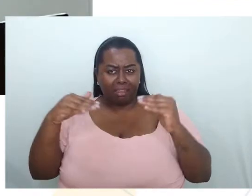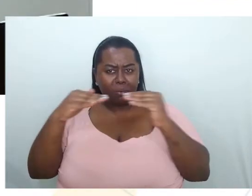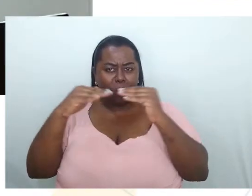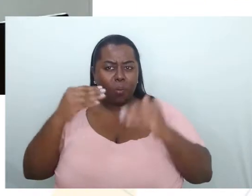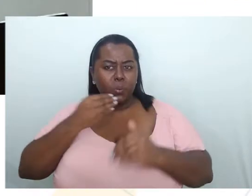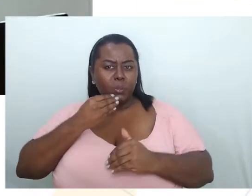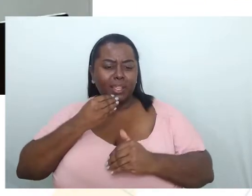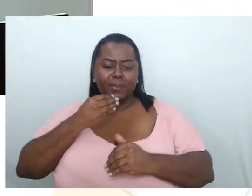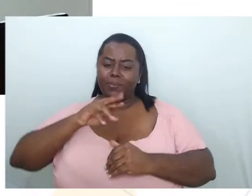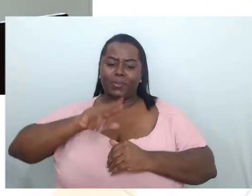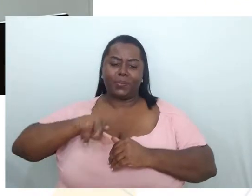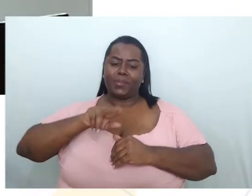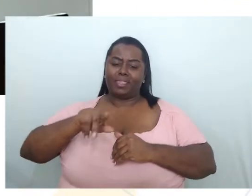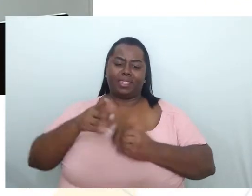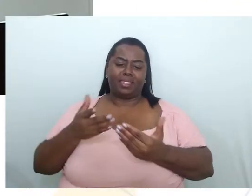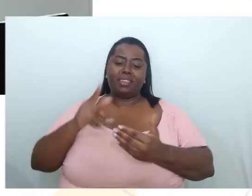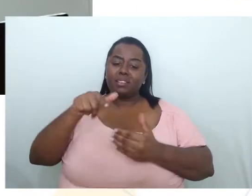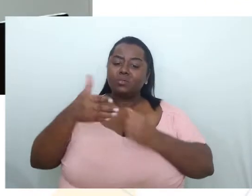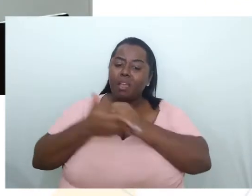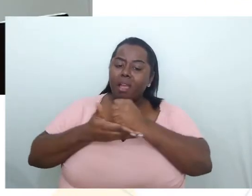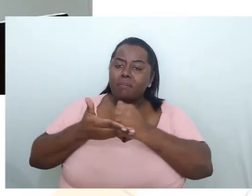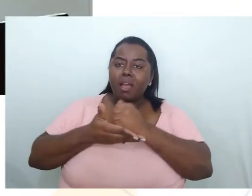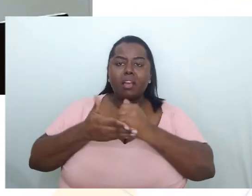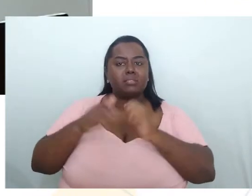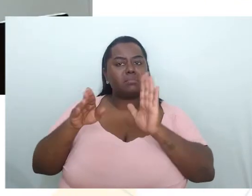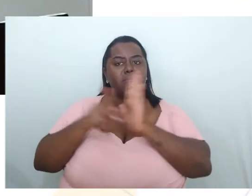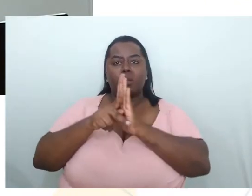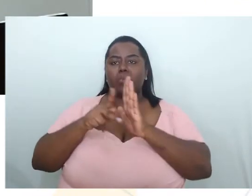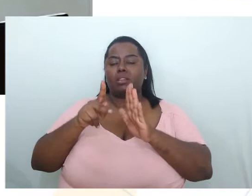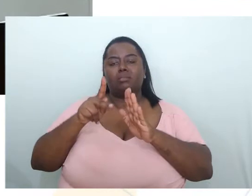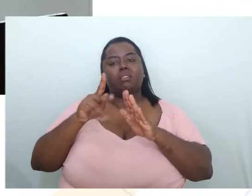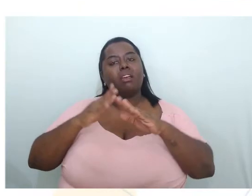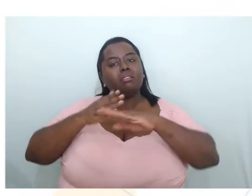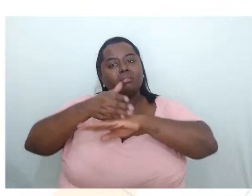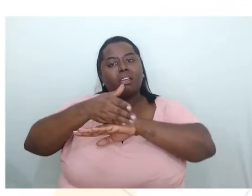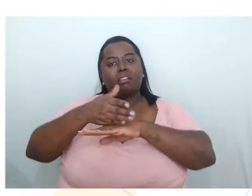the foundation, this is the principle behind the idea of open access. Now, open